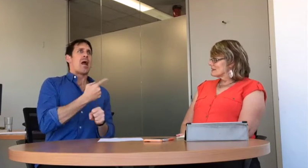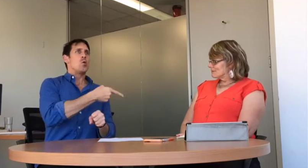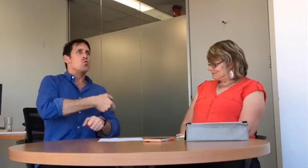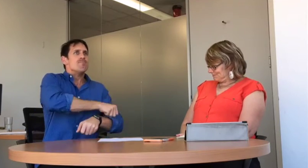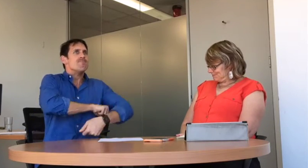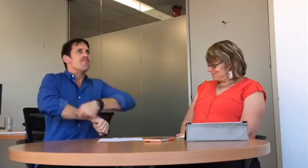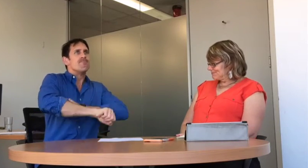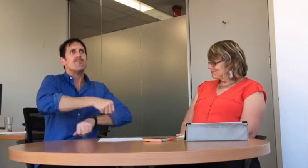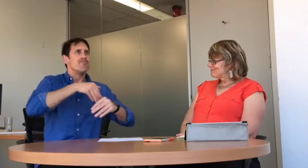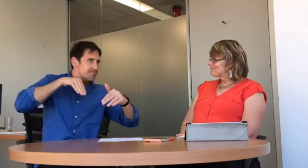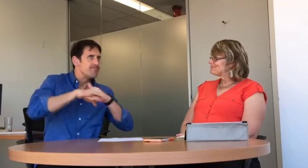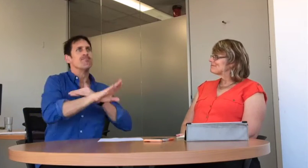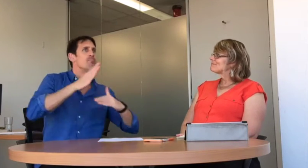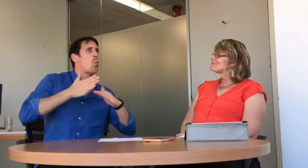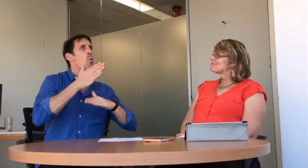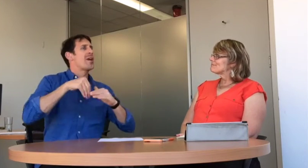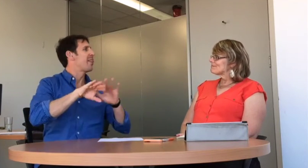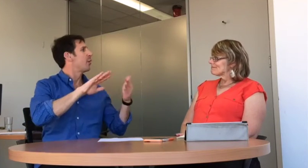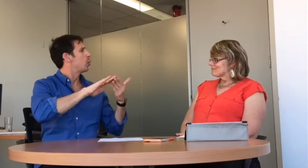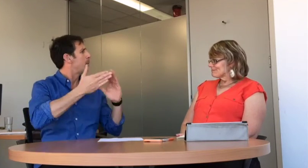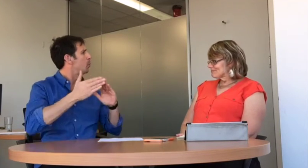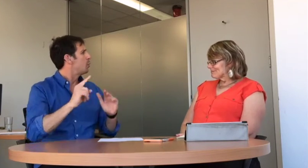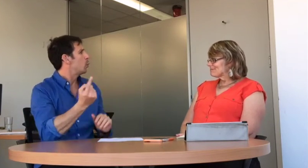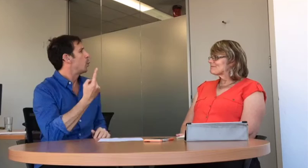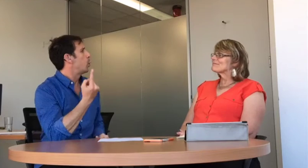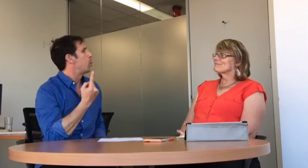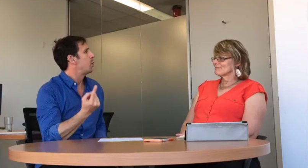who motivates you to work hard as you can for the deaf-blind community?